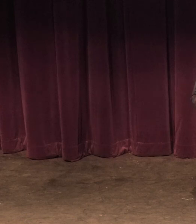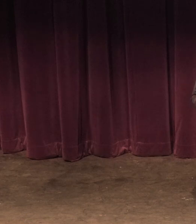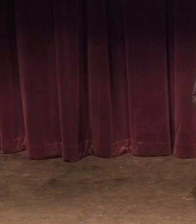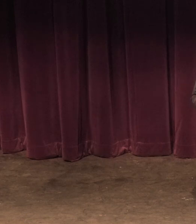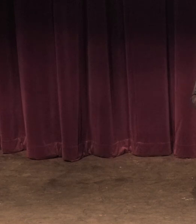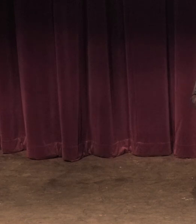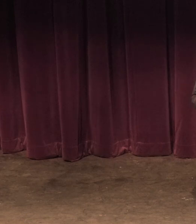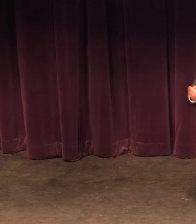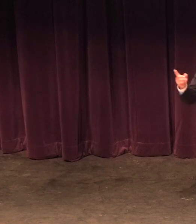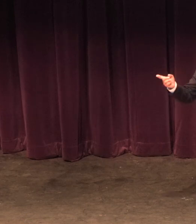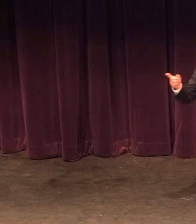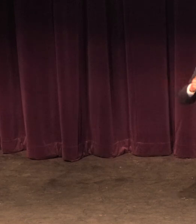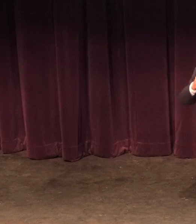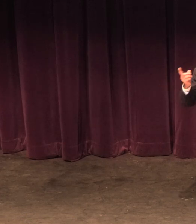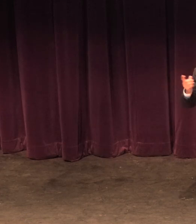So consideration of a bond.